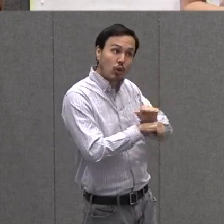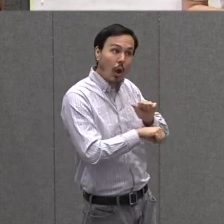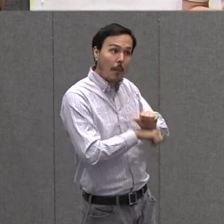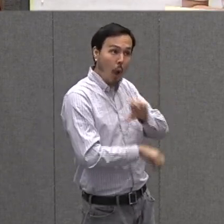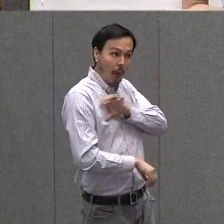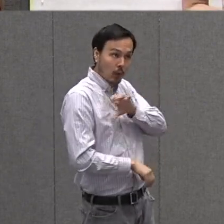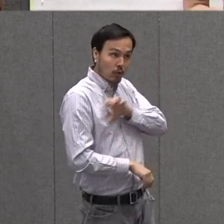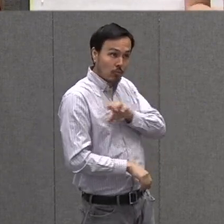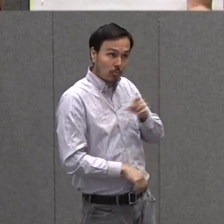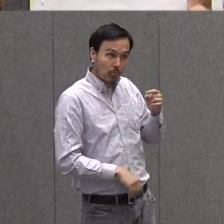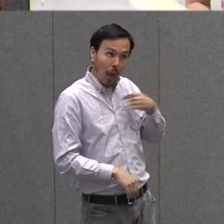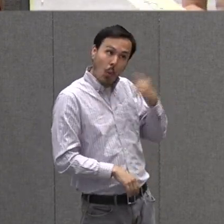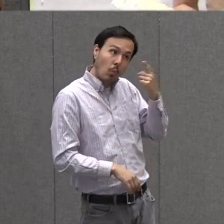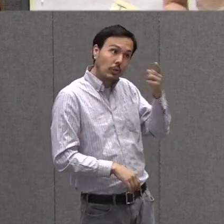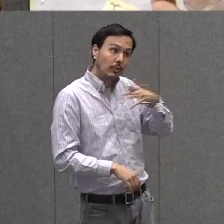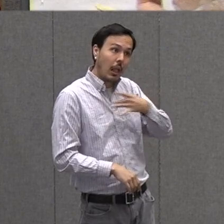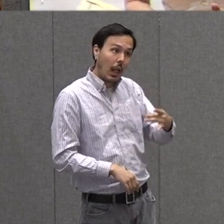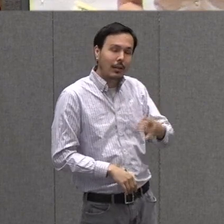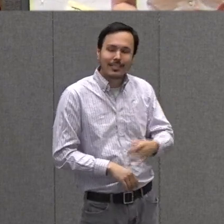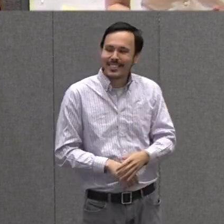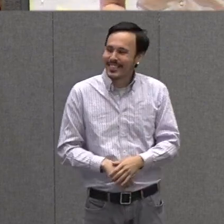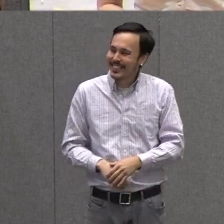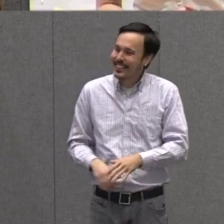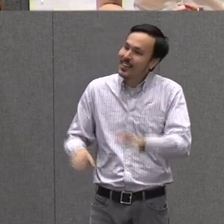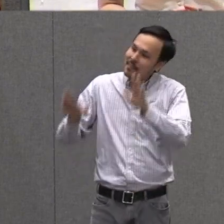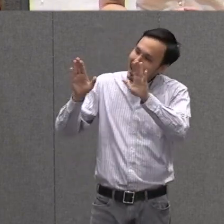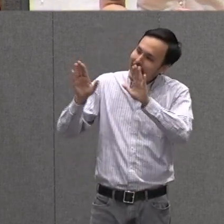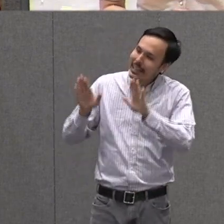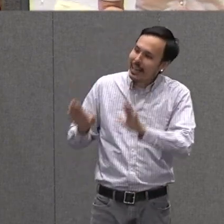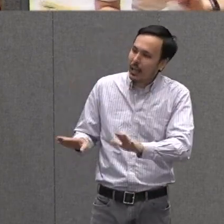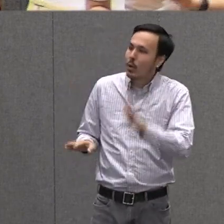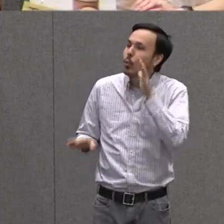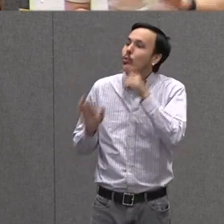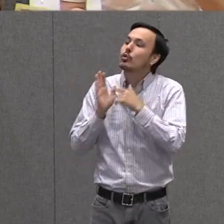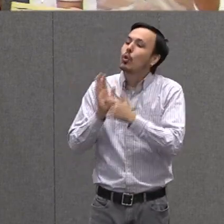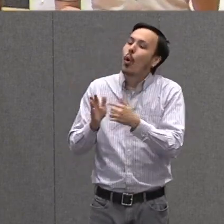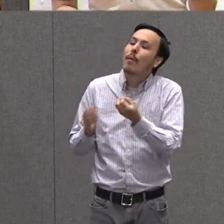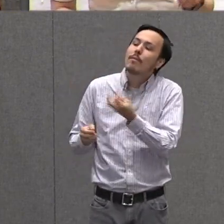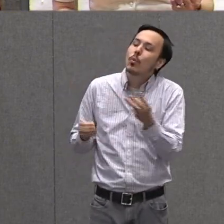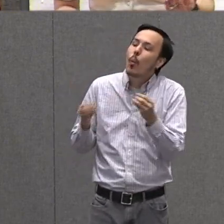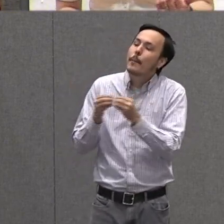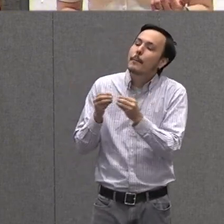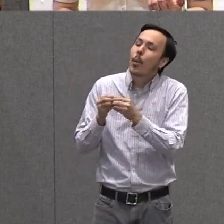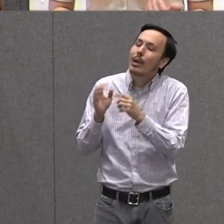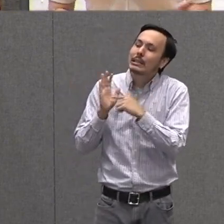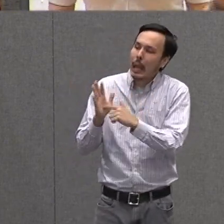Fantastic, we're going to show a couple more examples and we're going to put them up